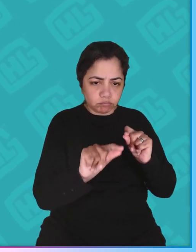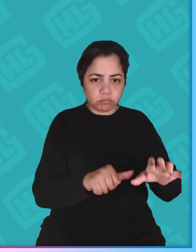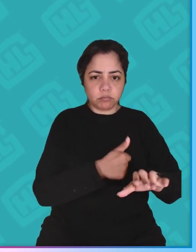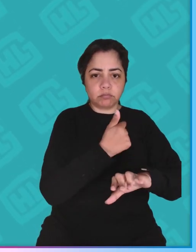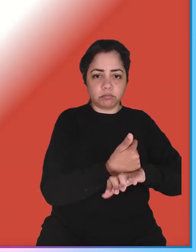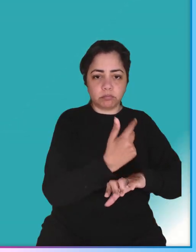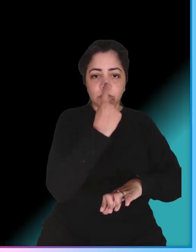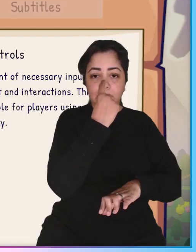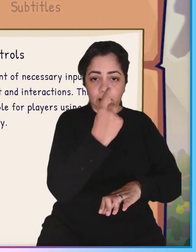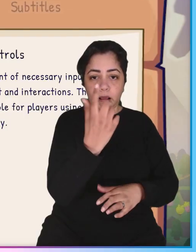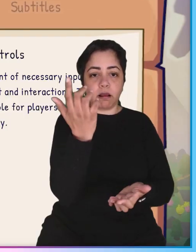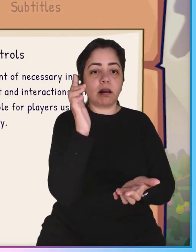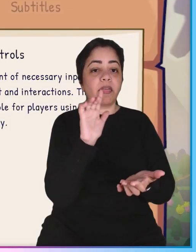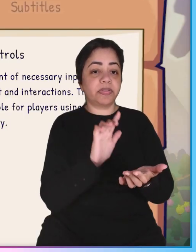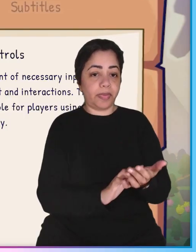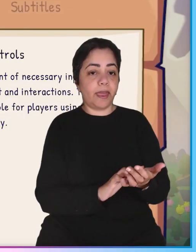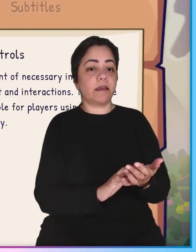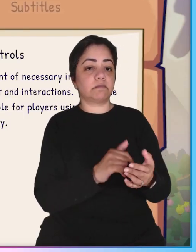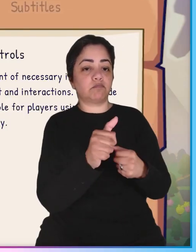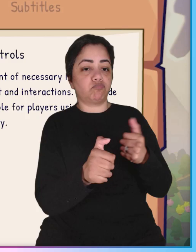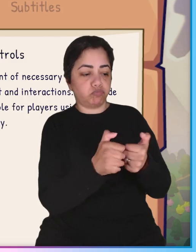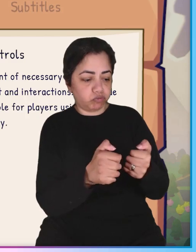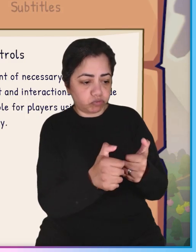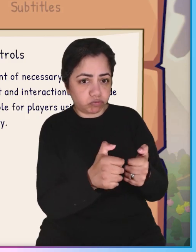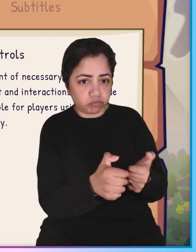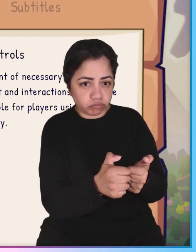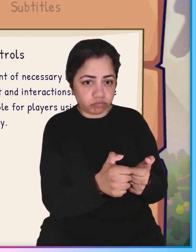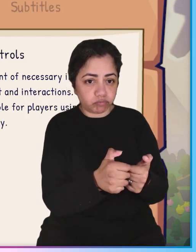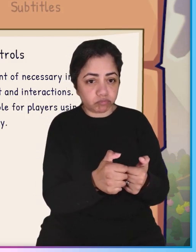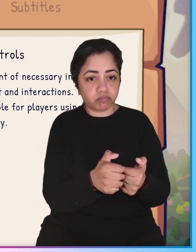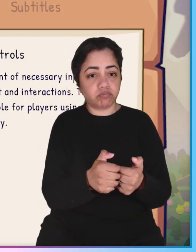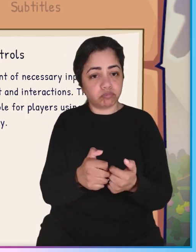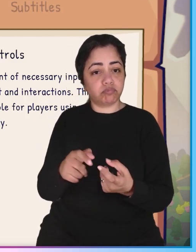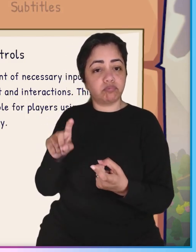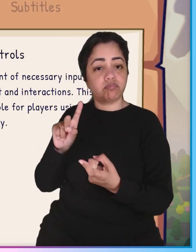We also aim to provide immediate and quick access to the full suite of options